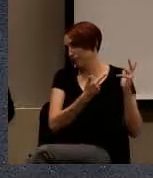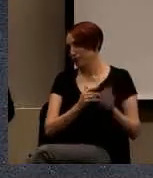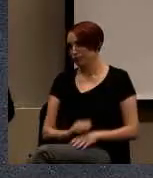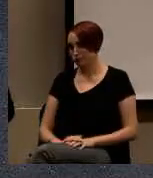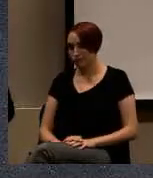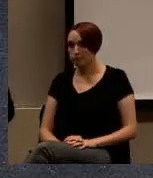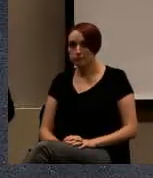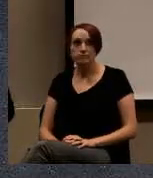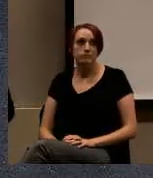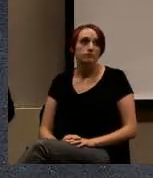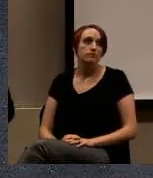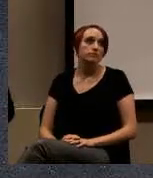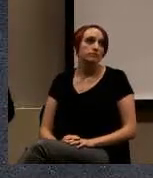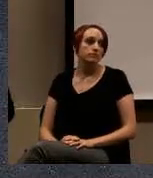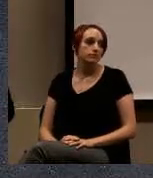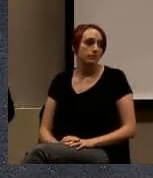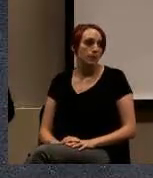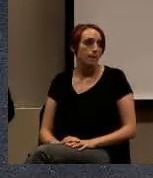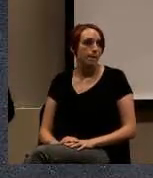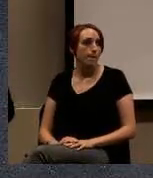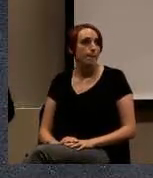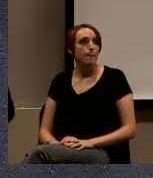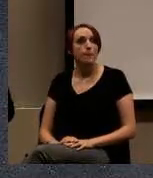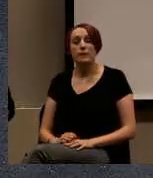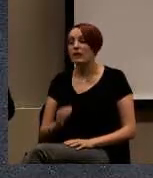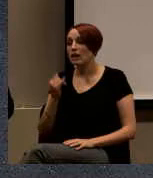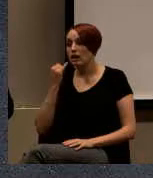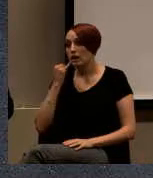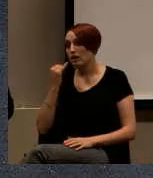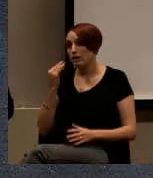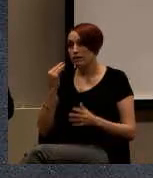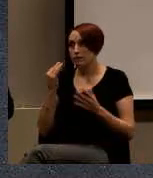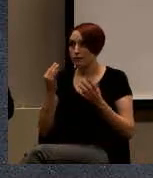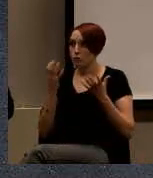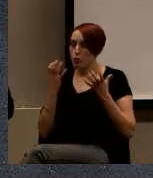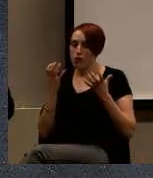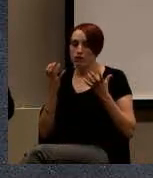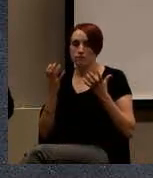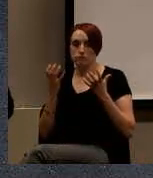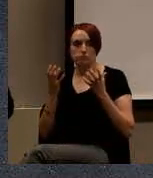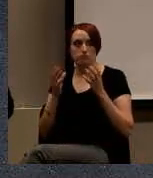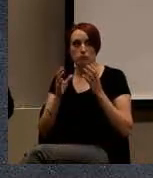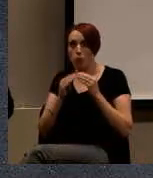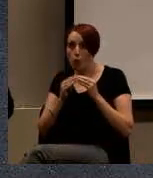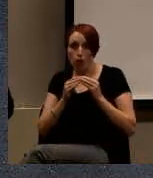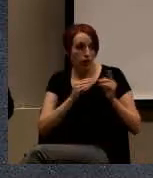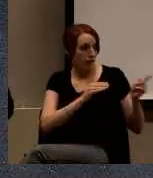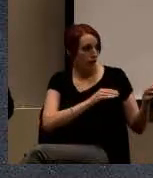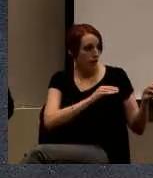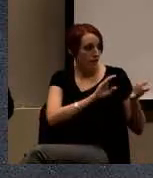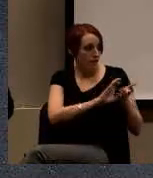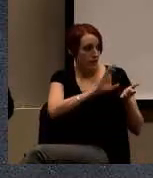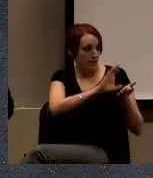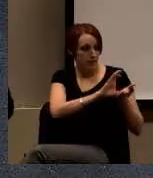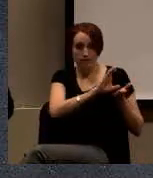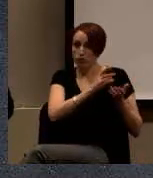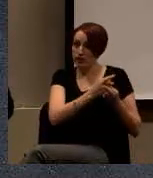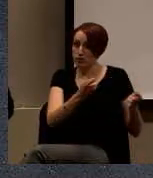You can share that as well. If you want to get any additional quantities of any of the resources that I brought samples of here